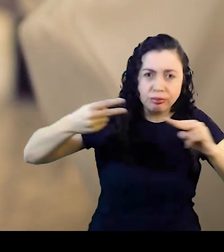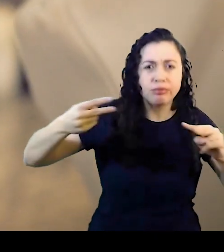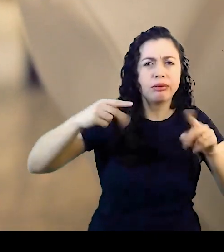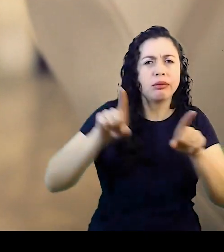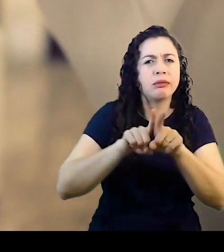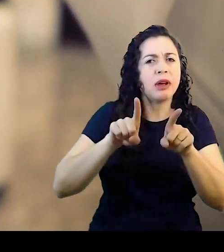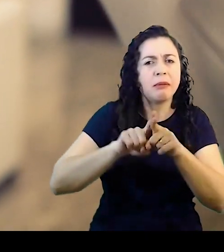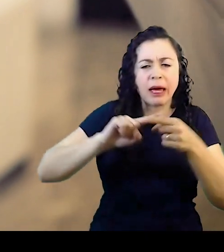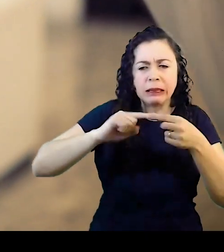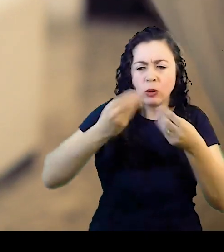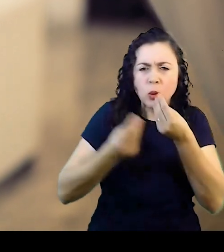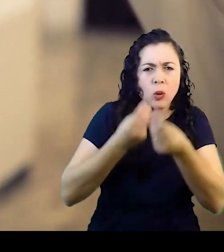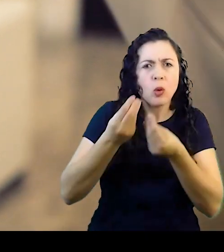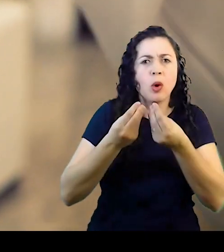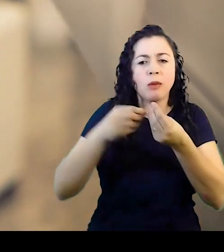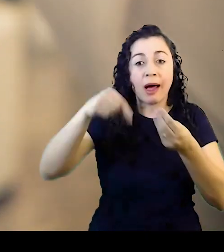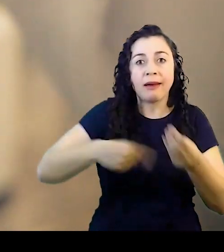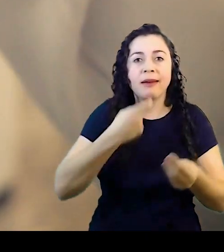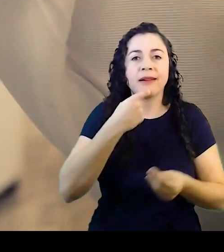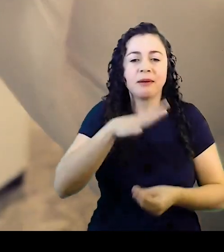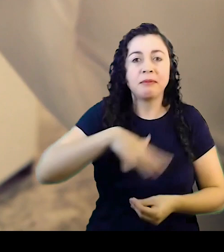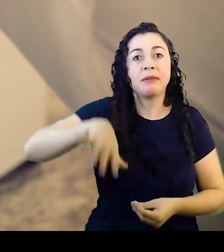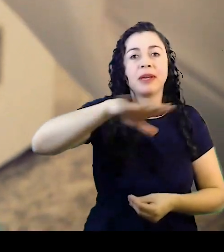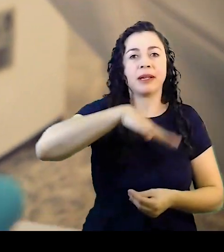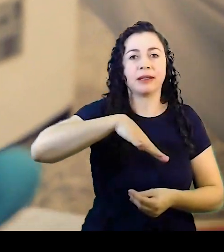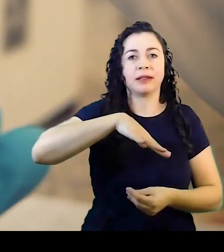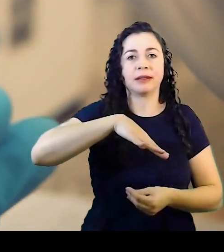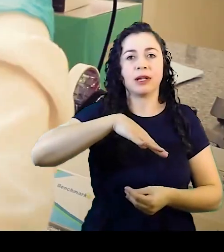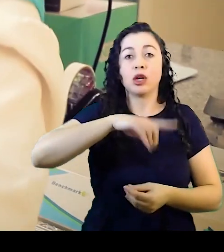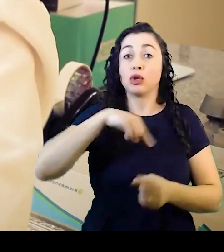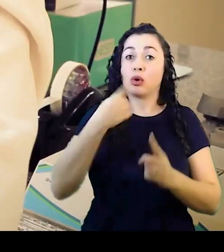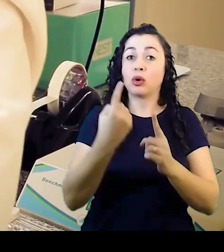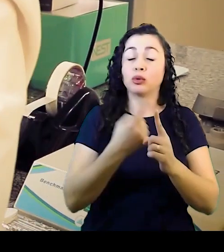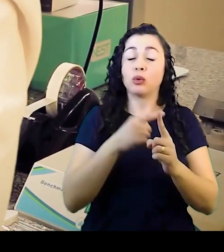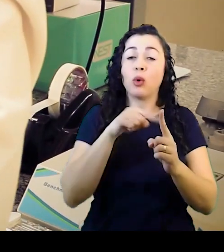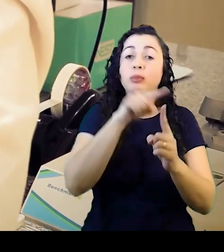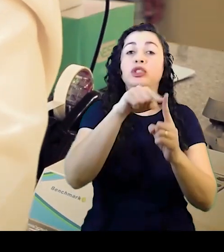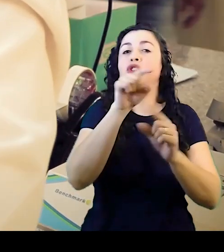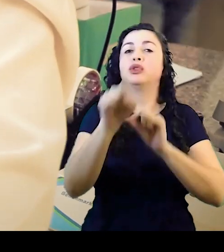that are circulating in the city. Our perspective is to track and understand how